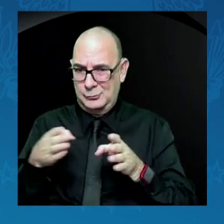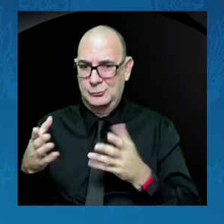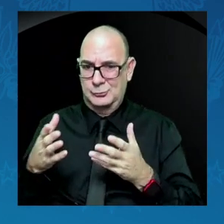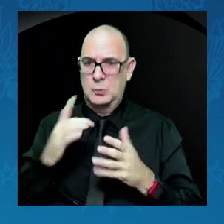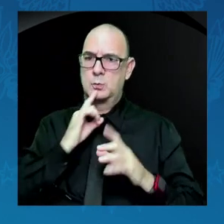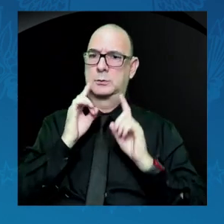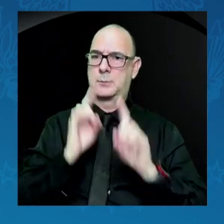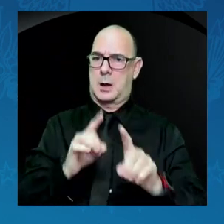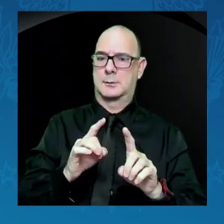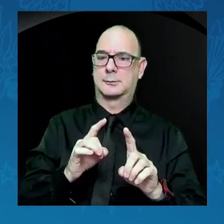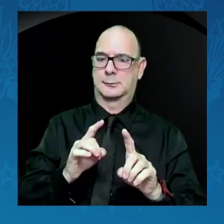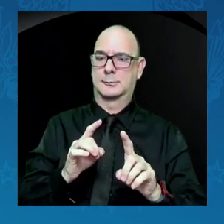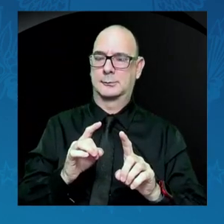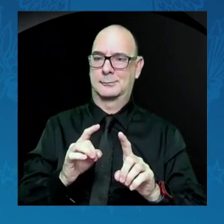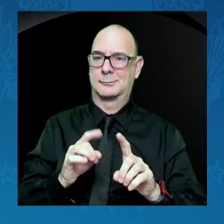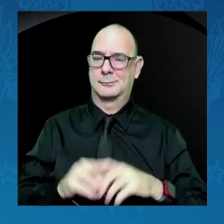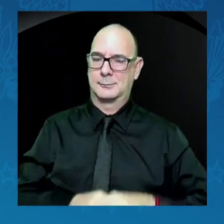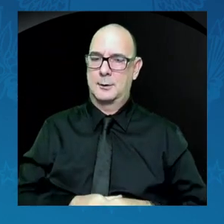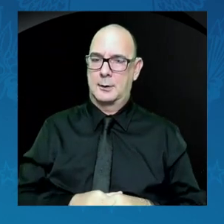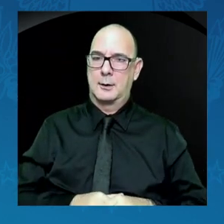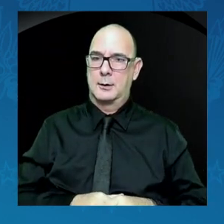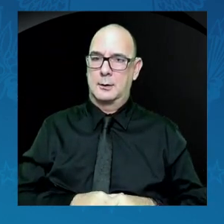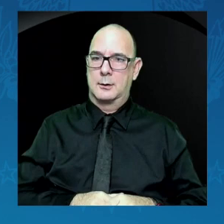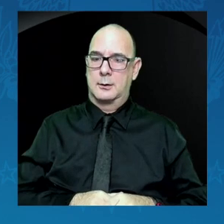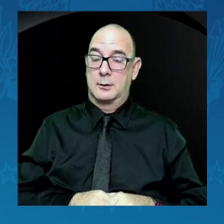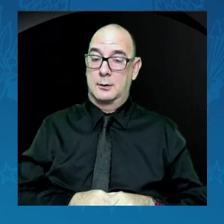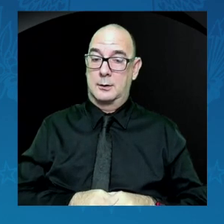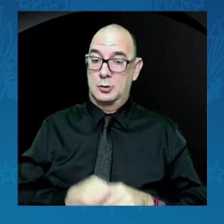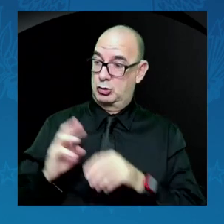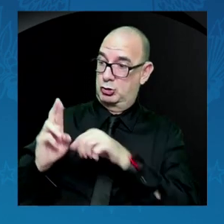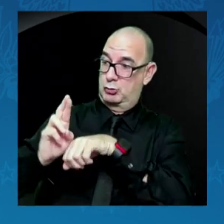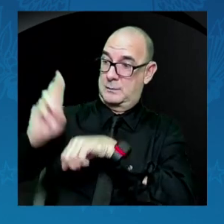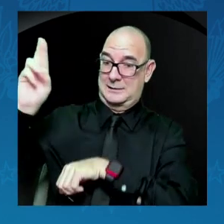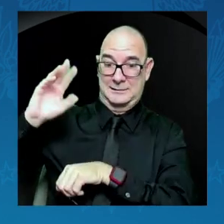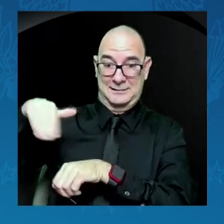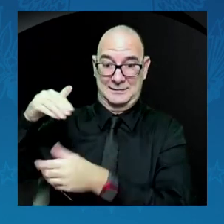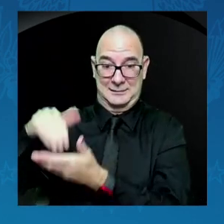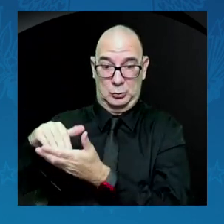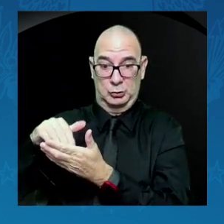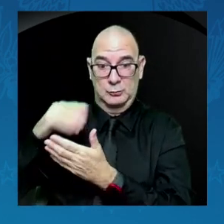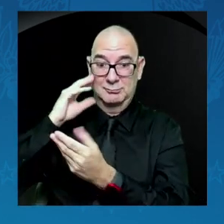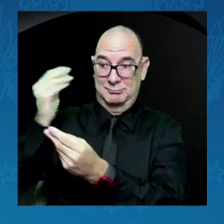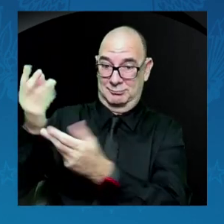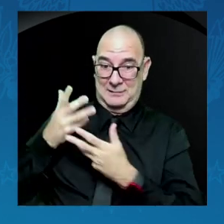NASA's data has the power to change and even save lives,